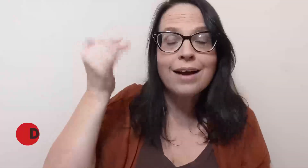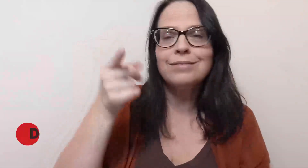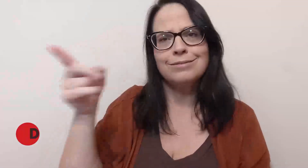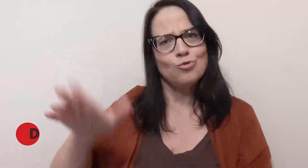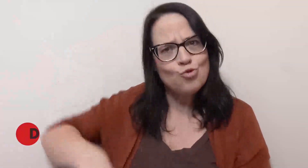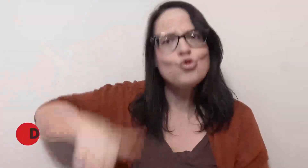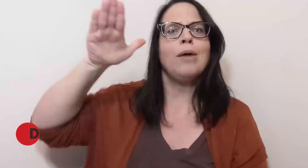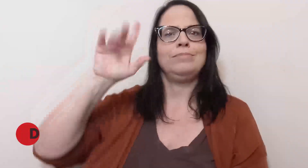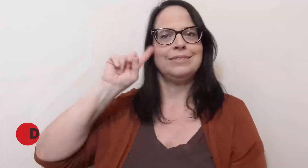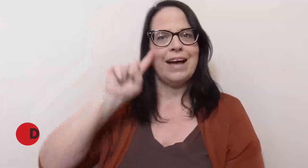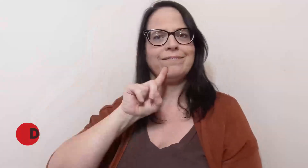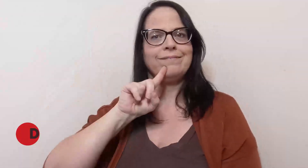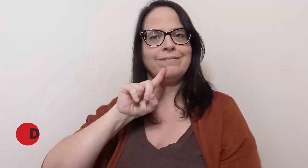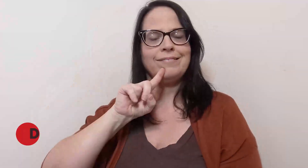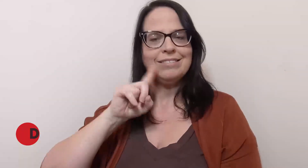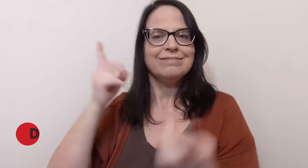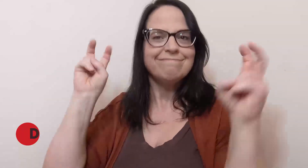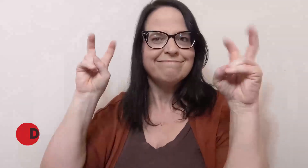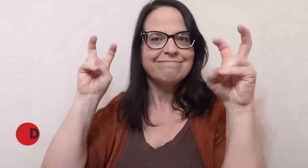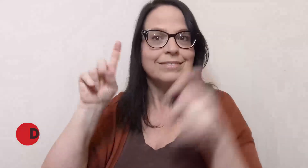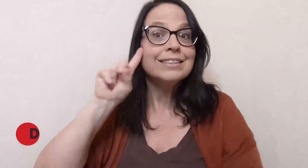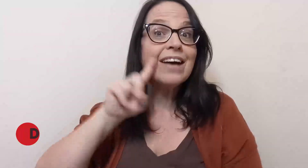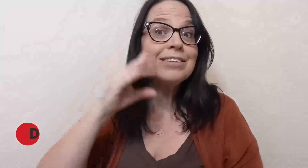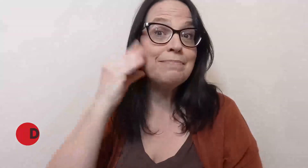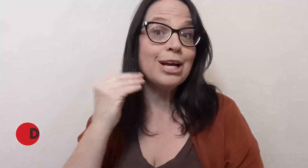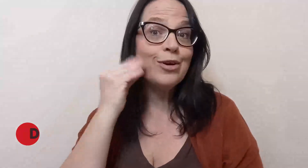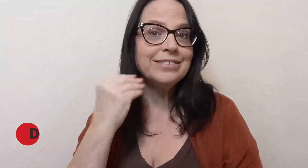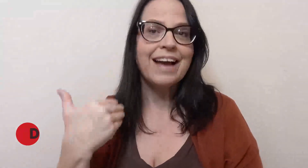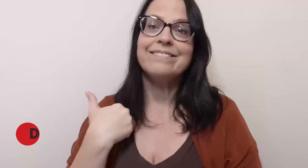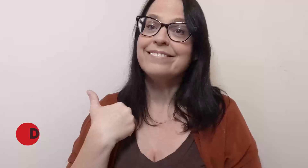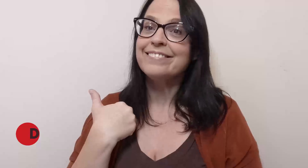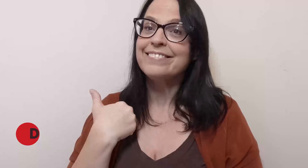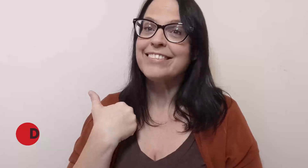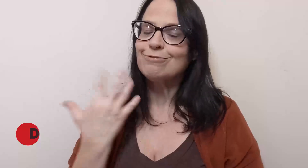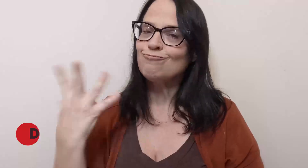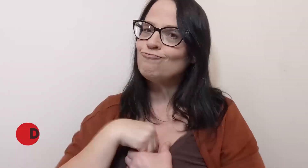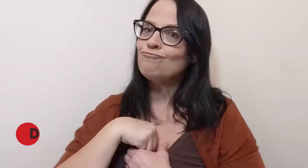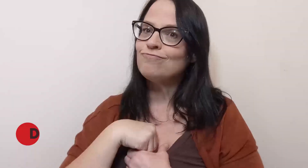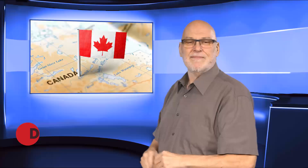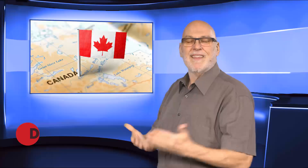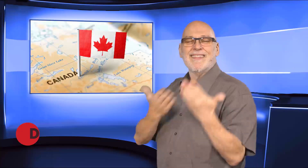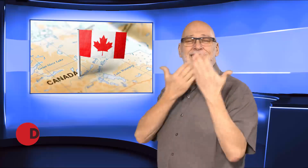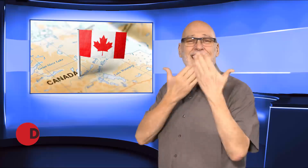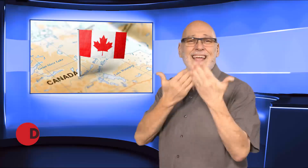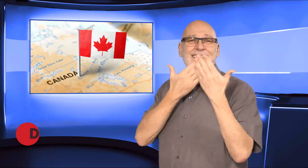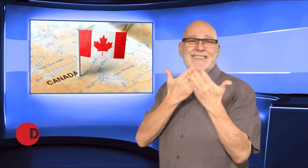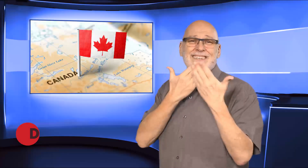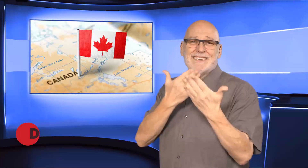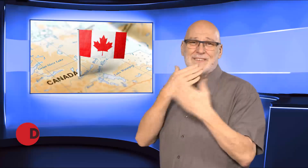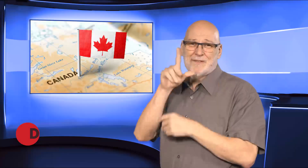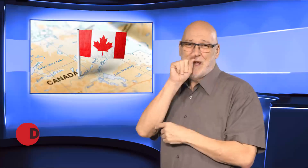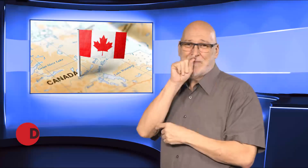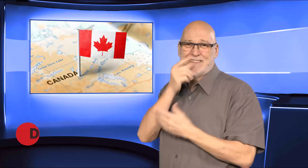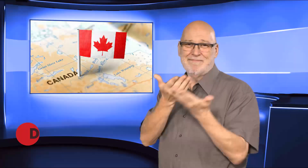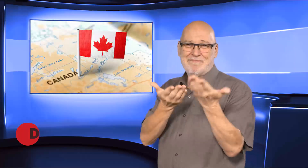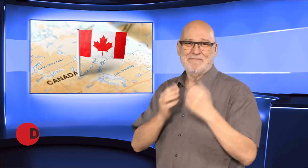teach sign language since they live the "Deaf experience". [ANSELMO]: Thanks for the report.